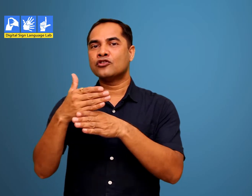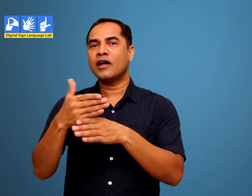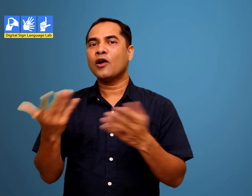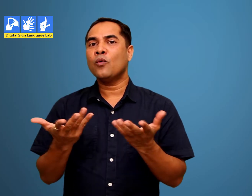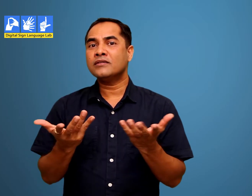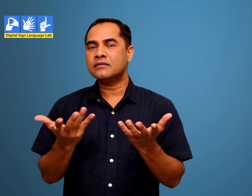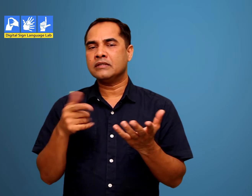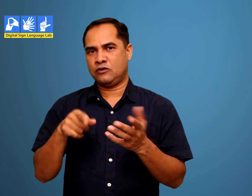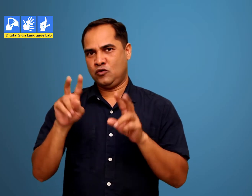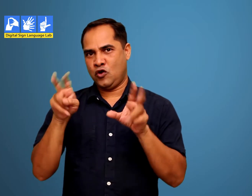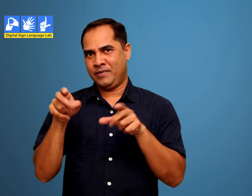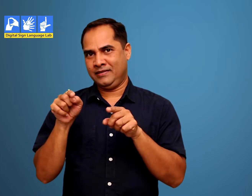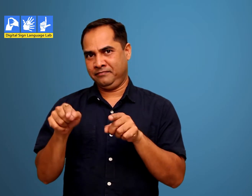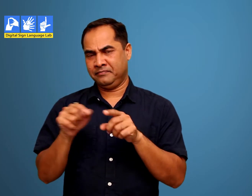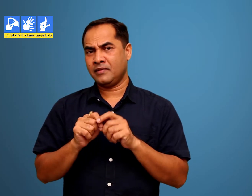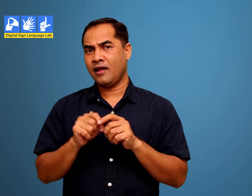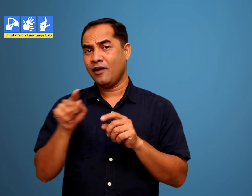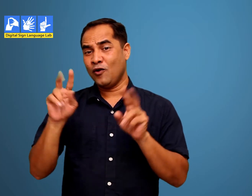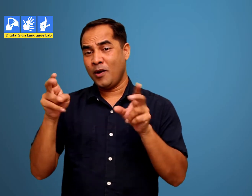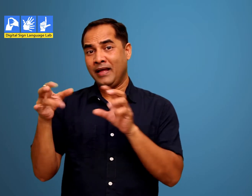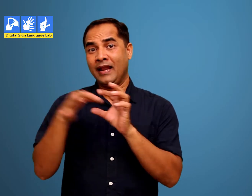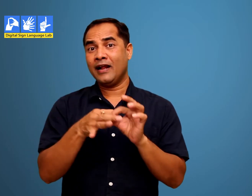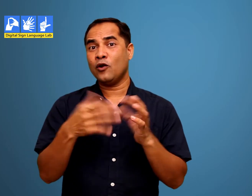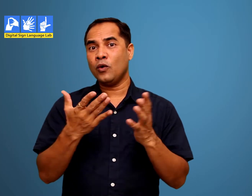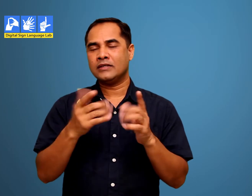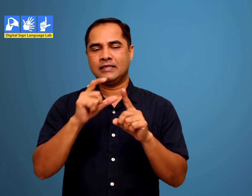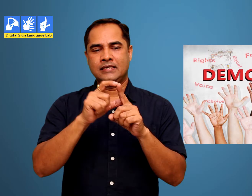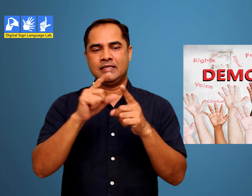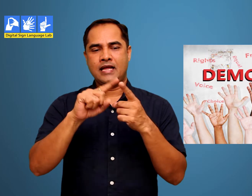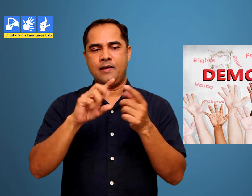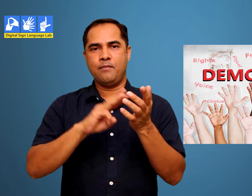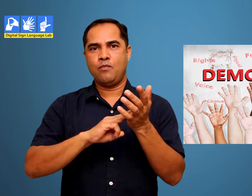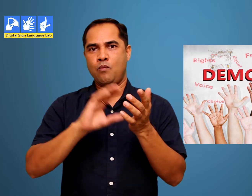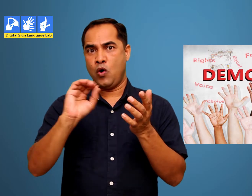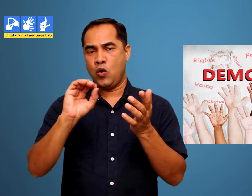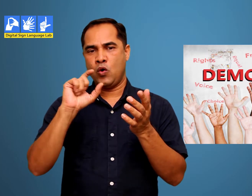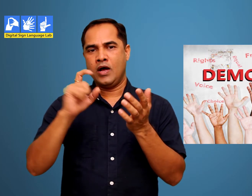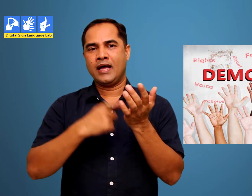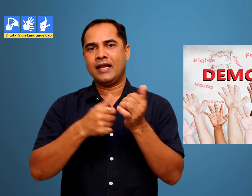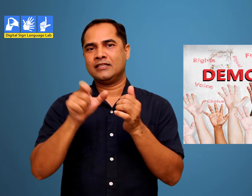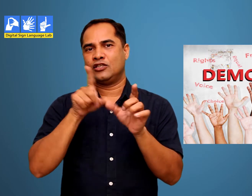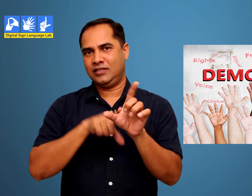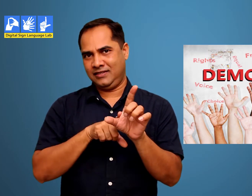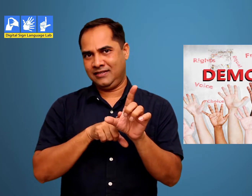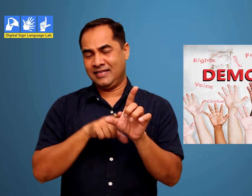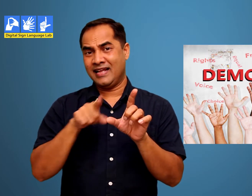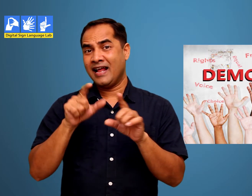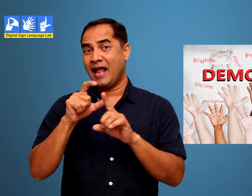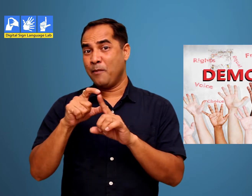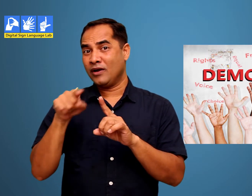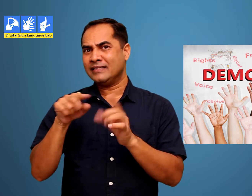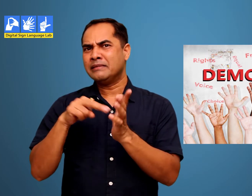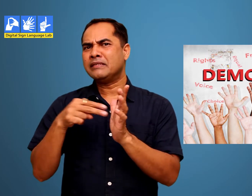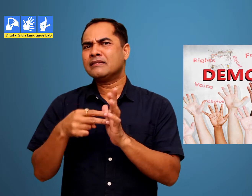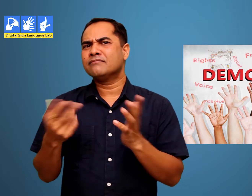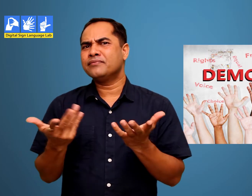topic is linked to democracy. Do you know what it means? For an example in India -